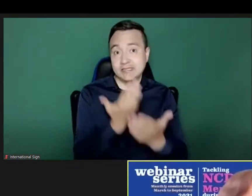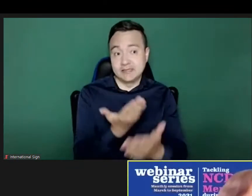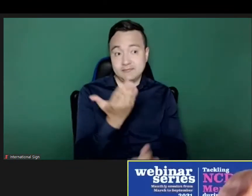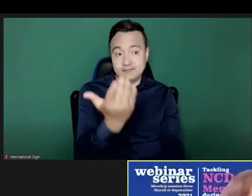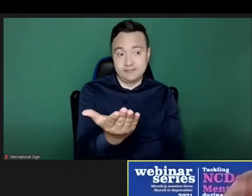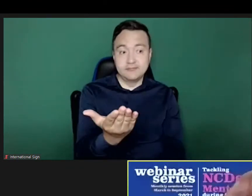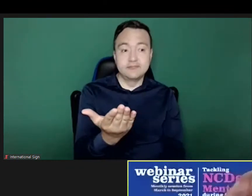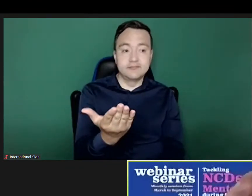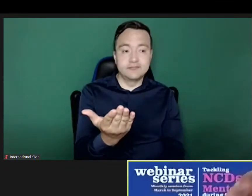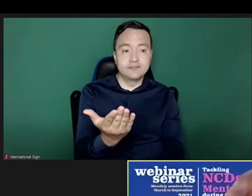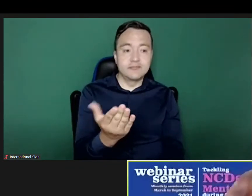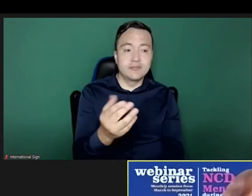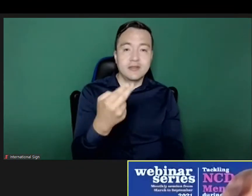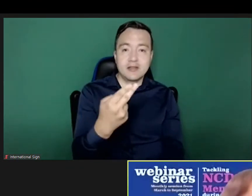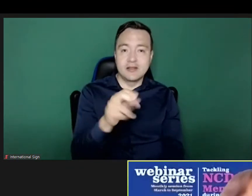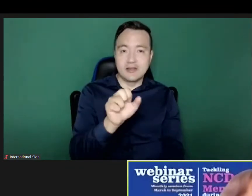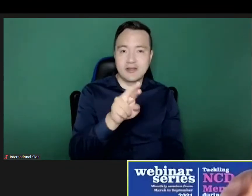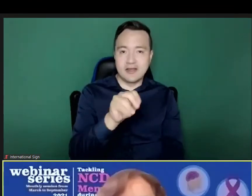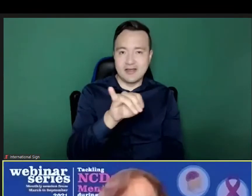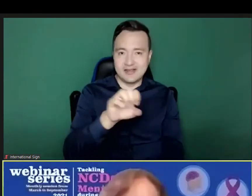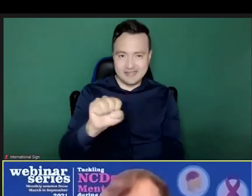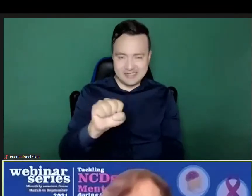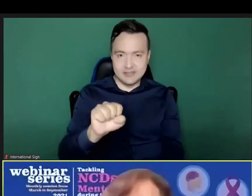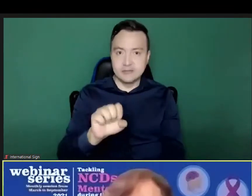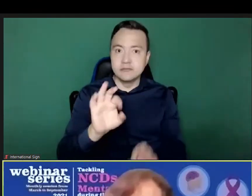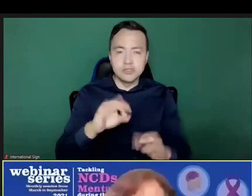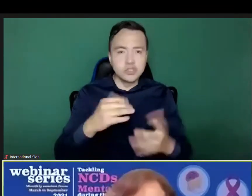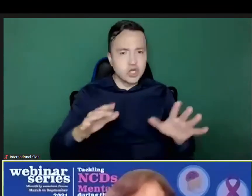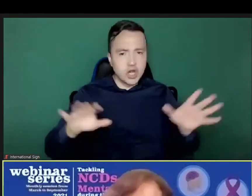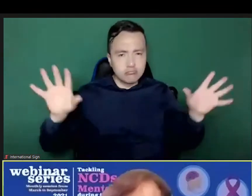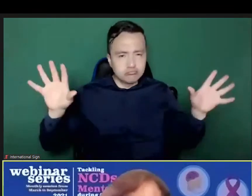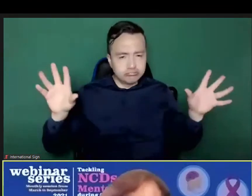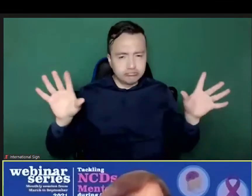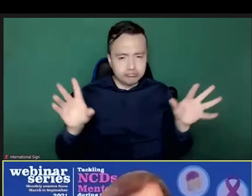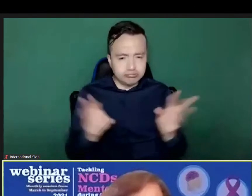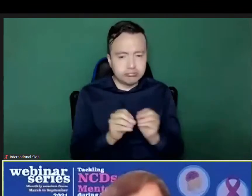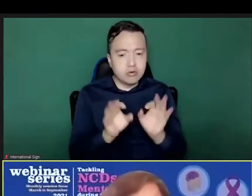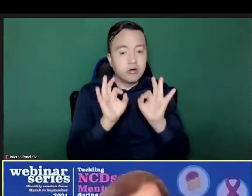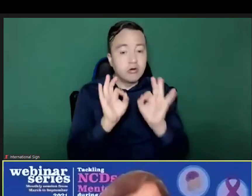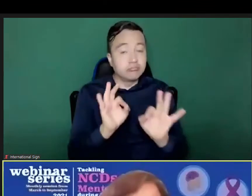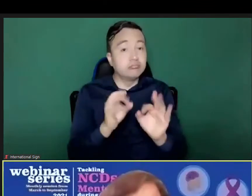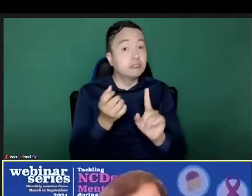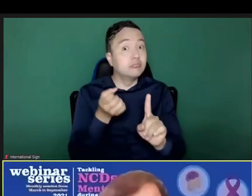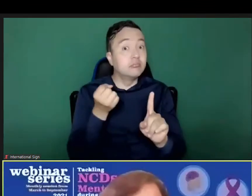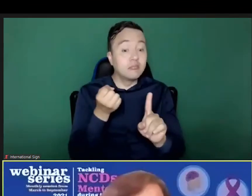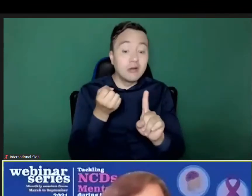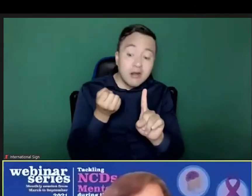on the impact of COVID-19 on NCDs and how to rebuild health systems and services during the pandemic.